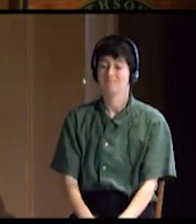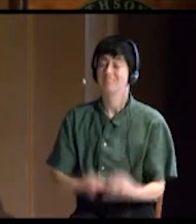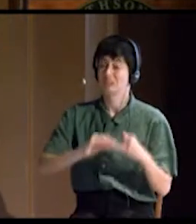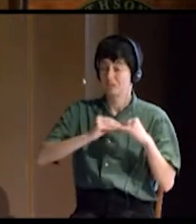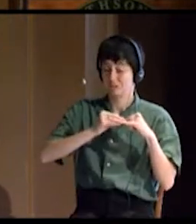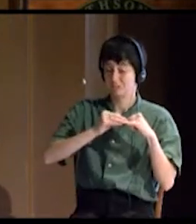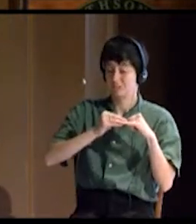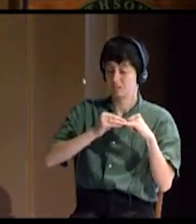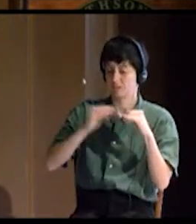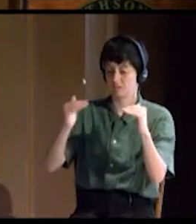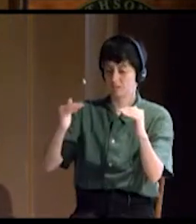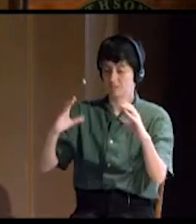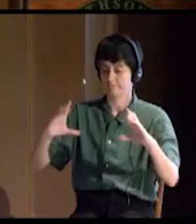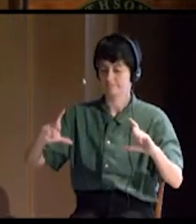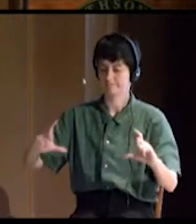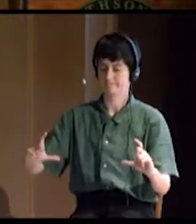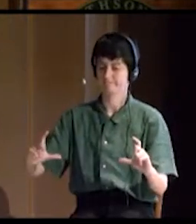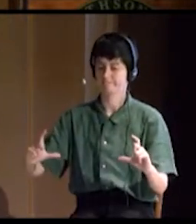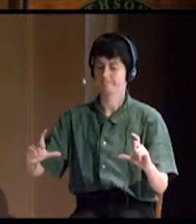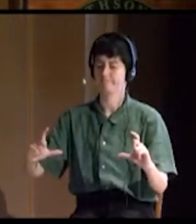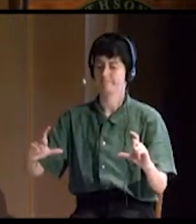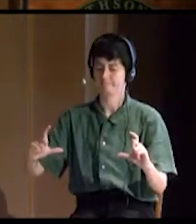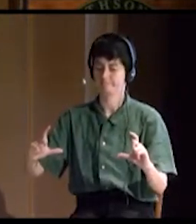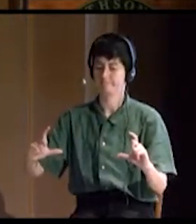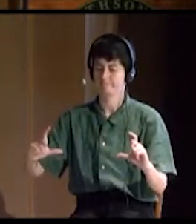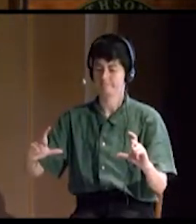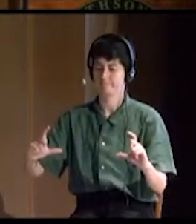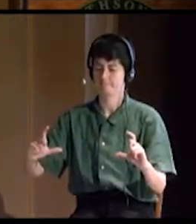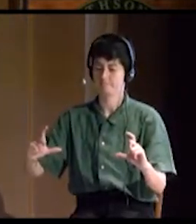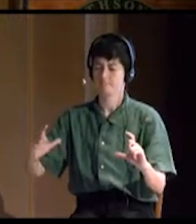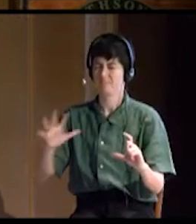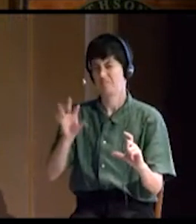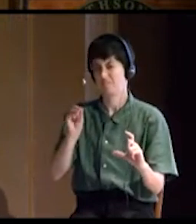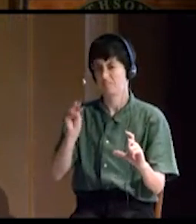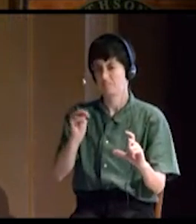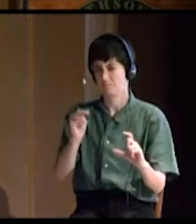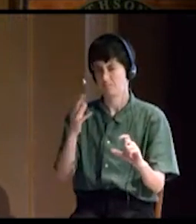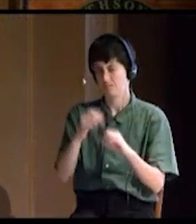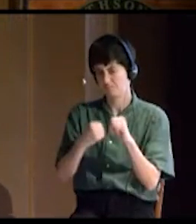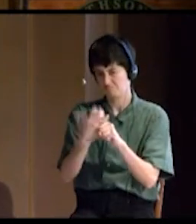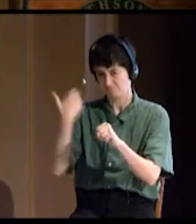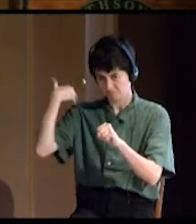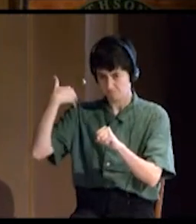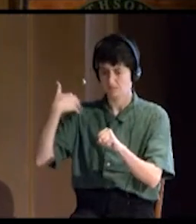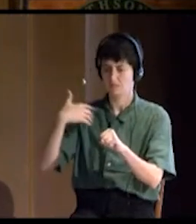around 50 million years ago and in the tropical racemose group, we see it move into different tropical regions